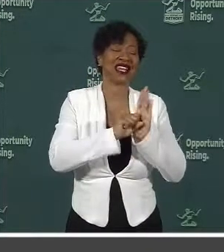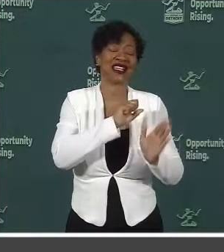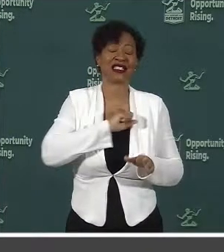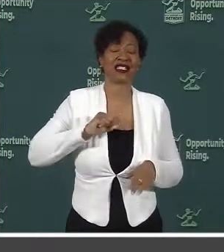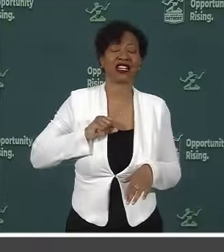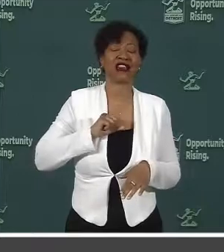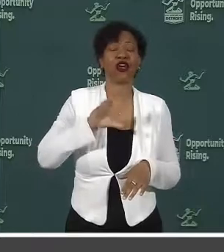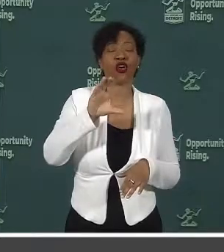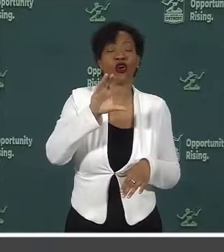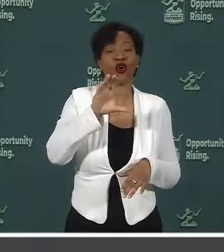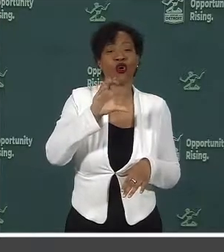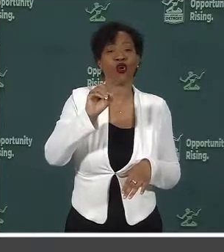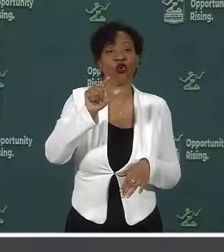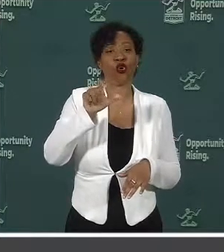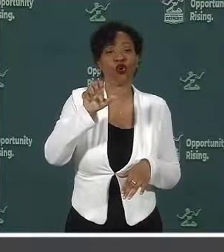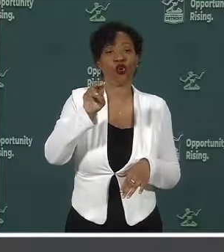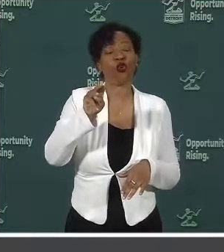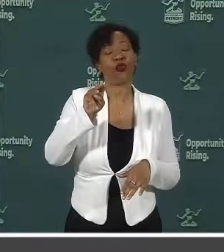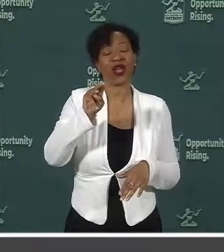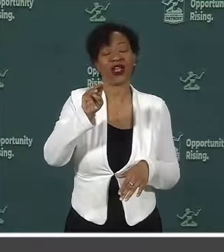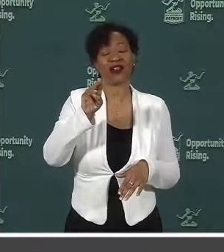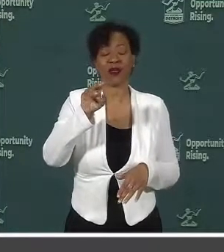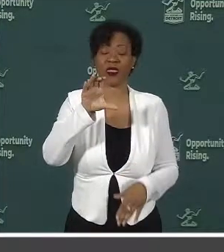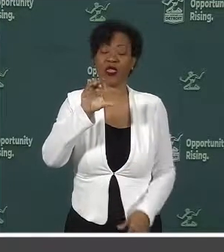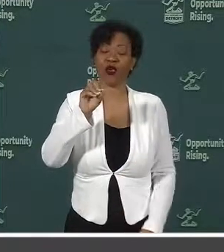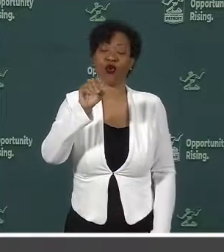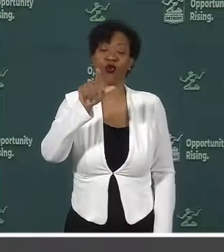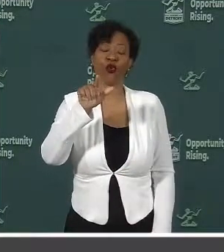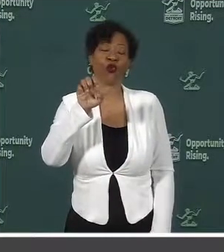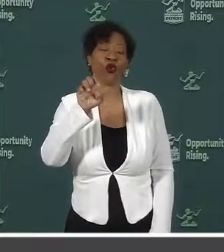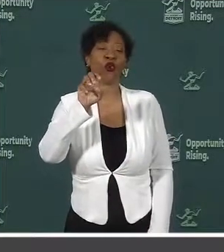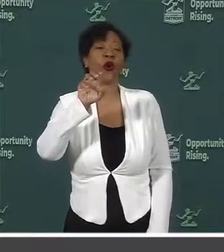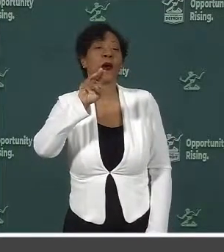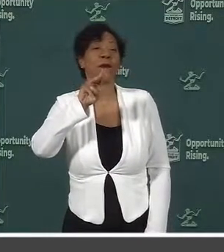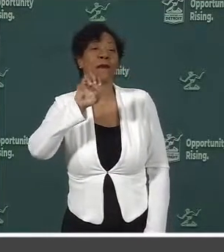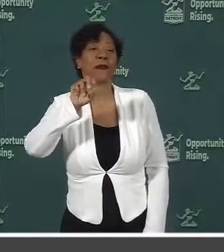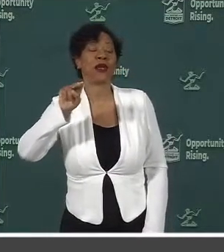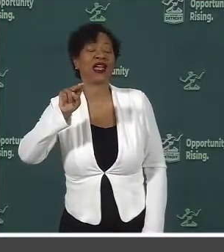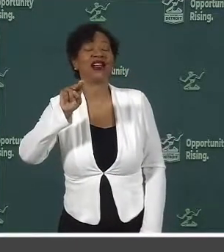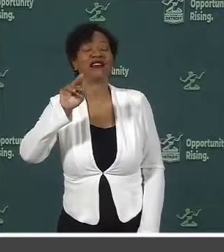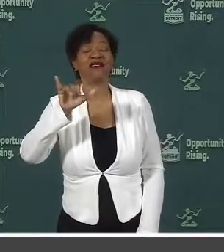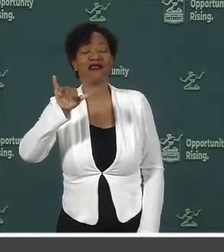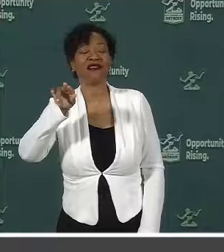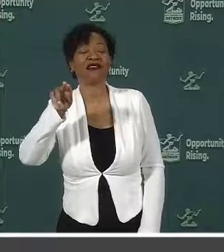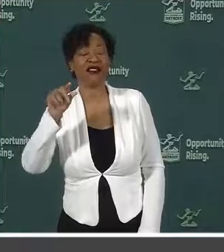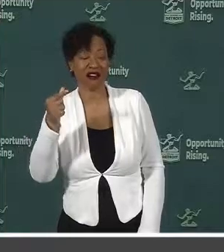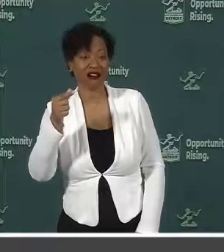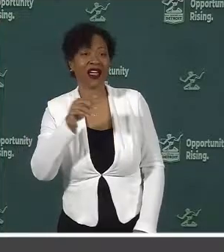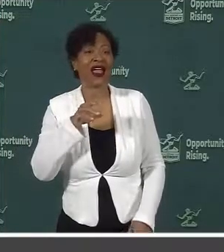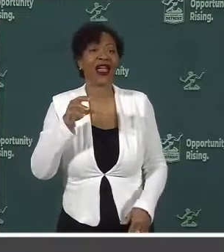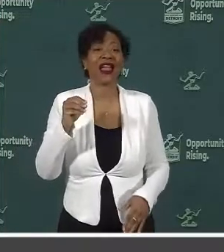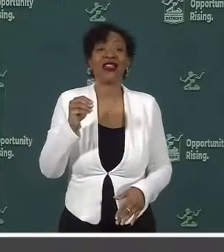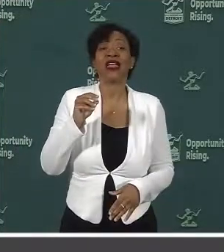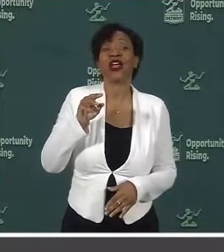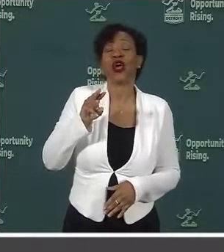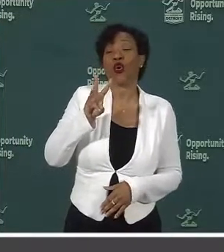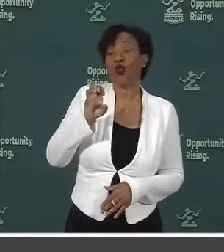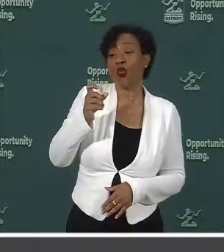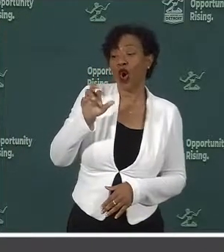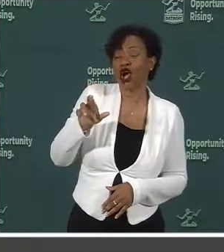HOUSE WE'RE GOING TO HAVE A GREAT BENEFIT FROM THEIR LANSING BACKGROUND BECAUSE LANSING CONTROLS SO MUCH OF OUR LIVES AND THEN THE DISTRICT'S